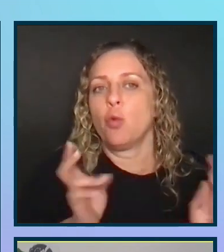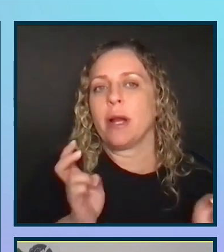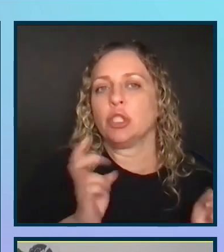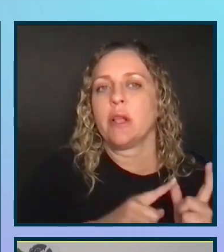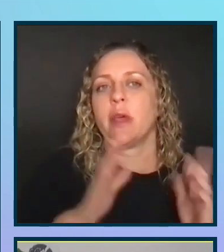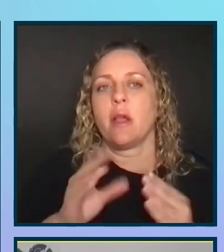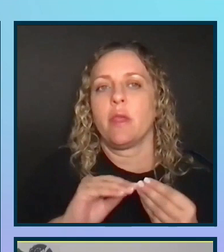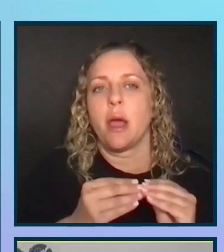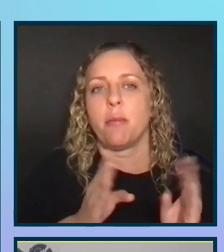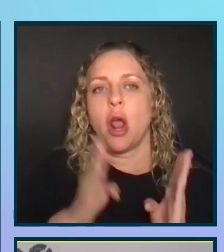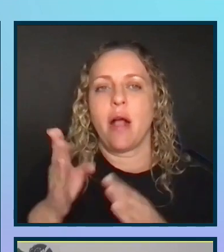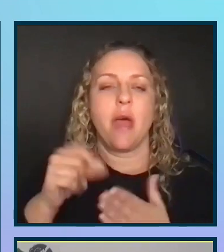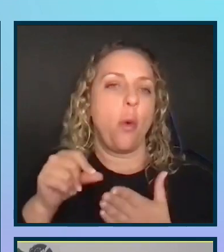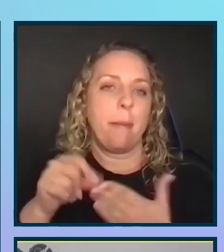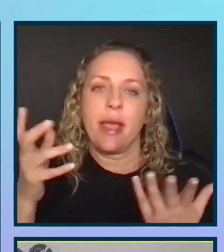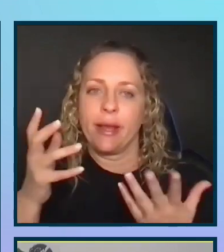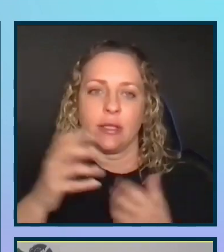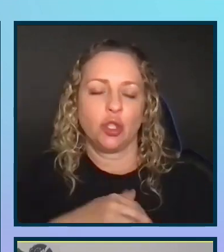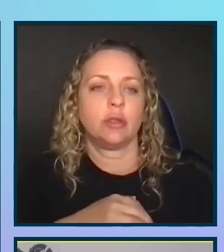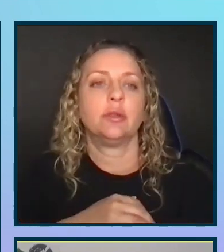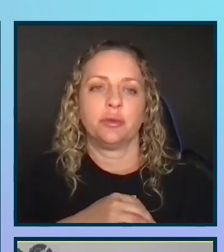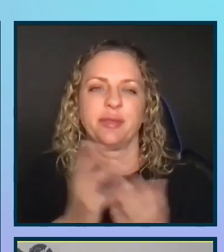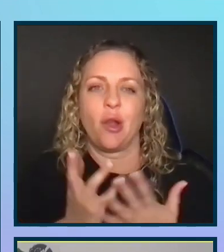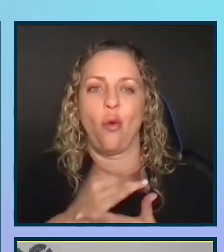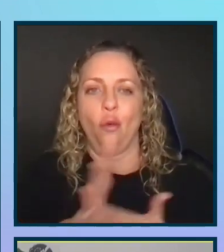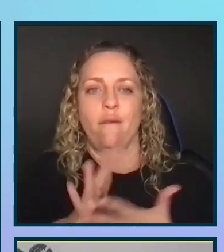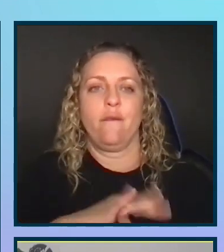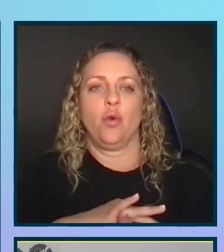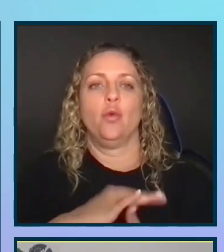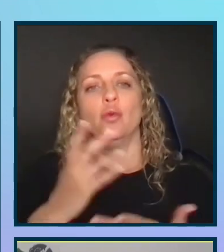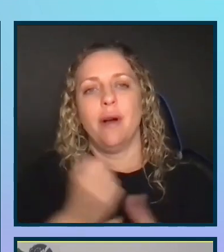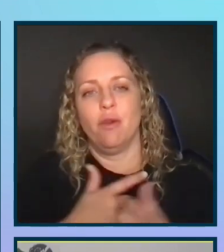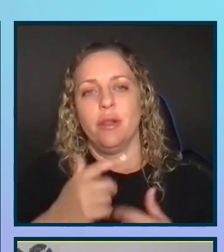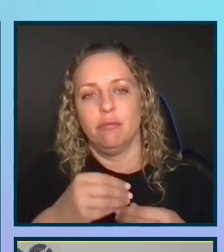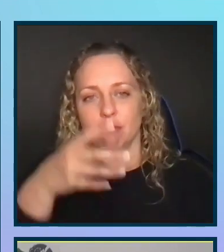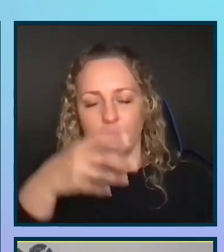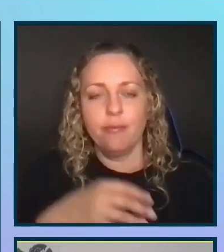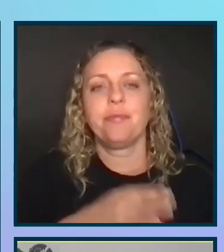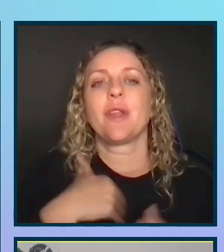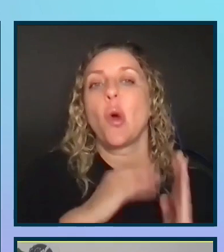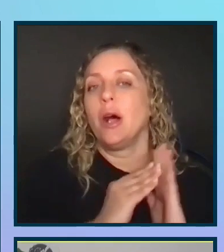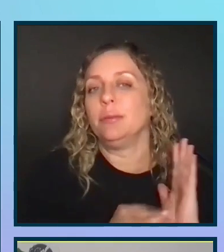and then what sub pages is like, overview contract counterpart. So I could document this also in the mock-ups,